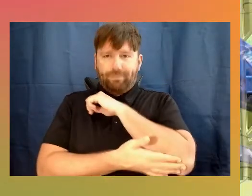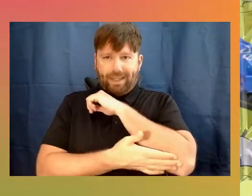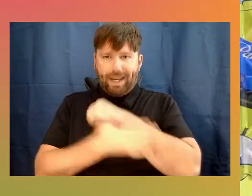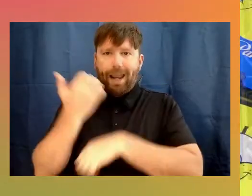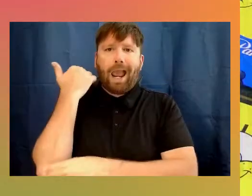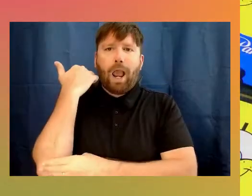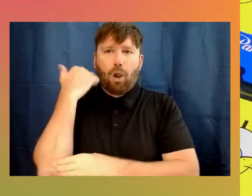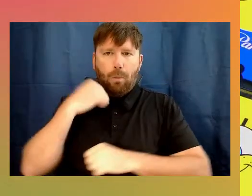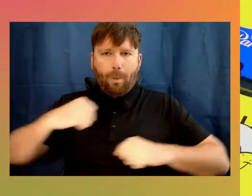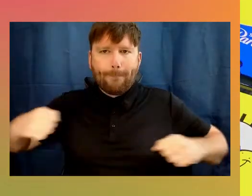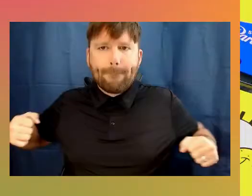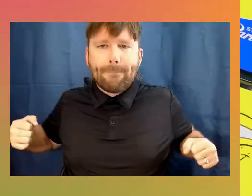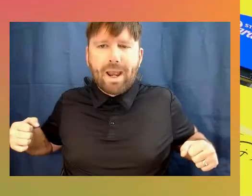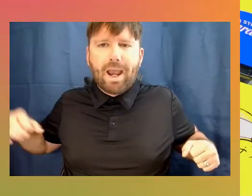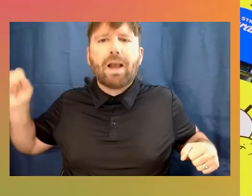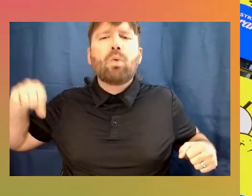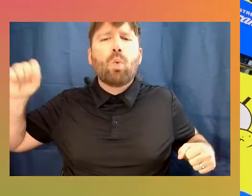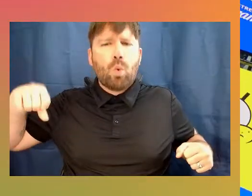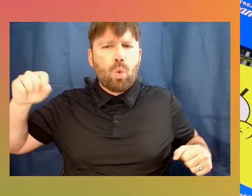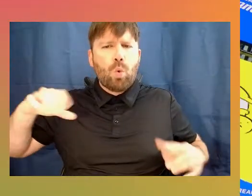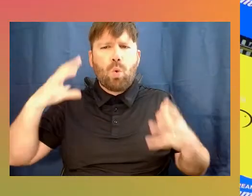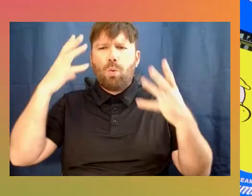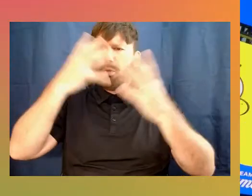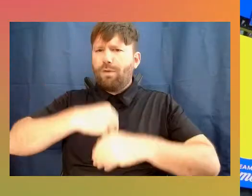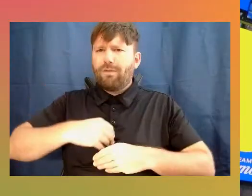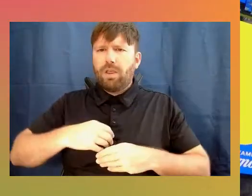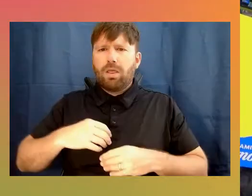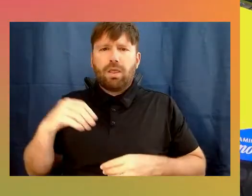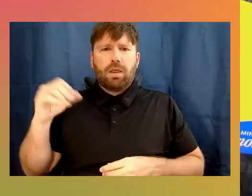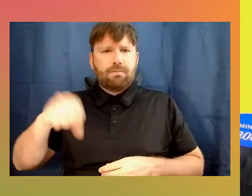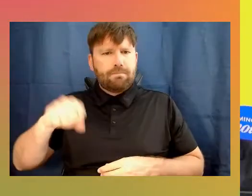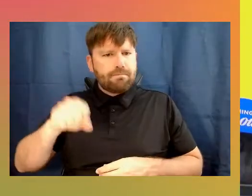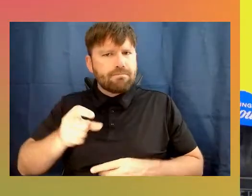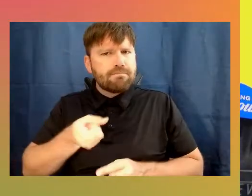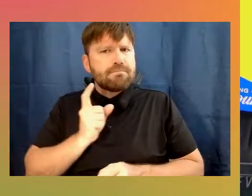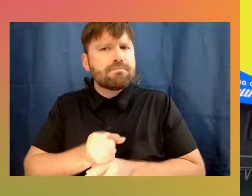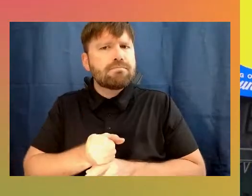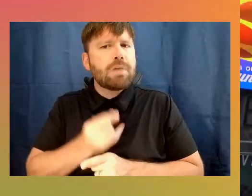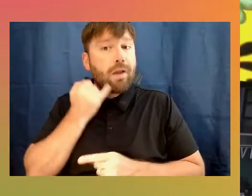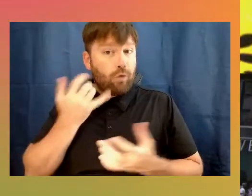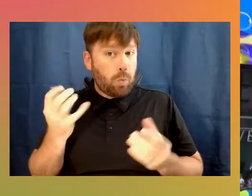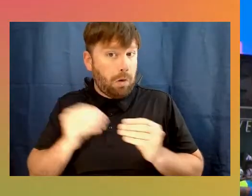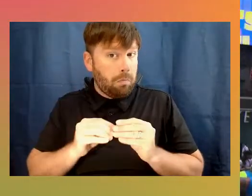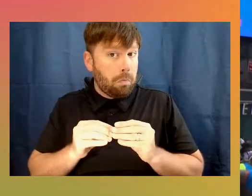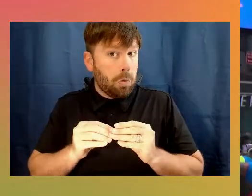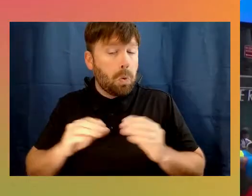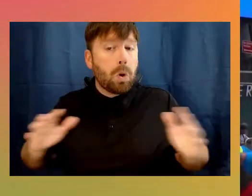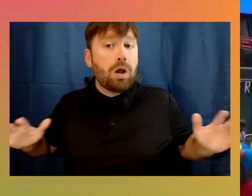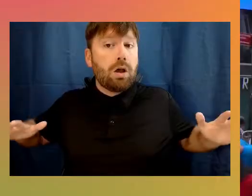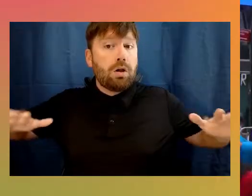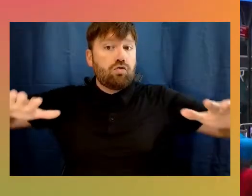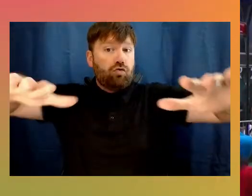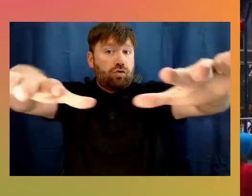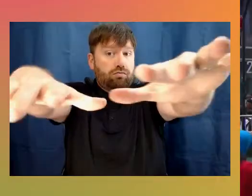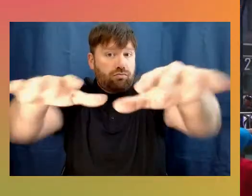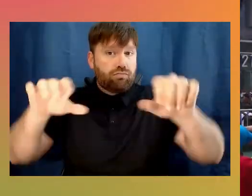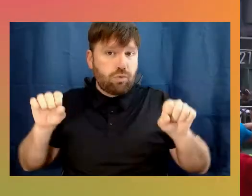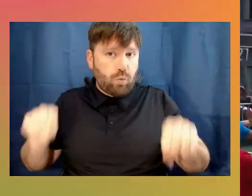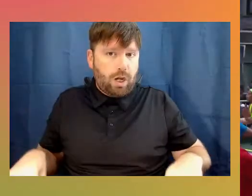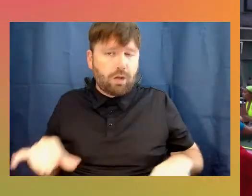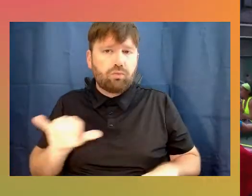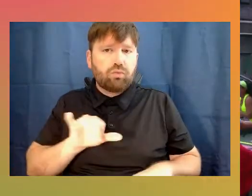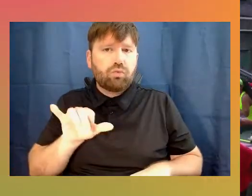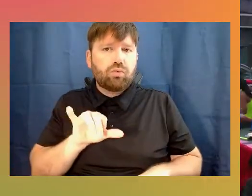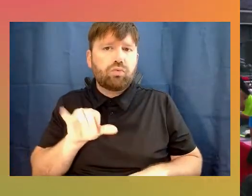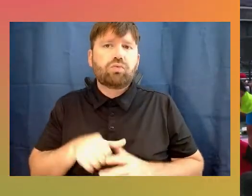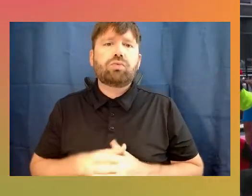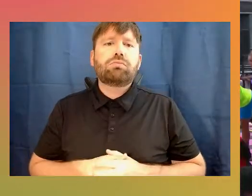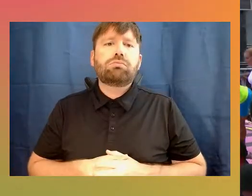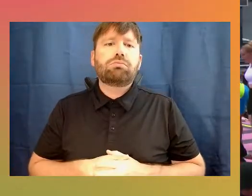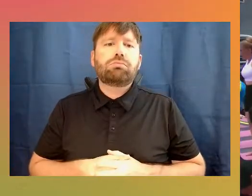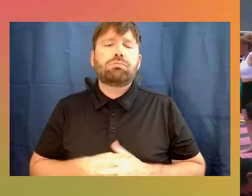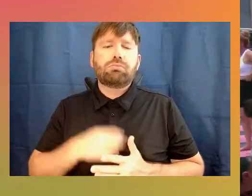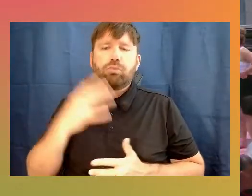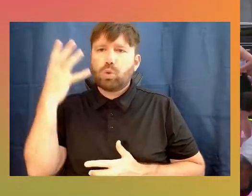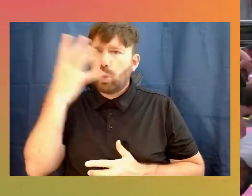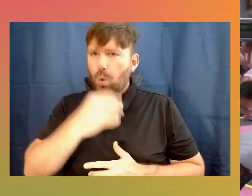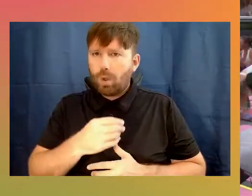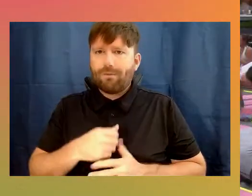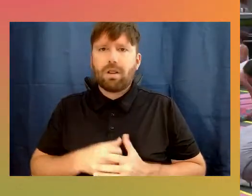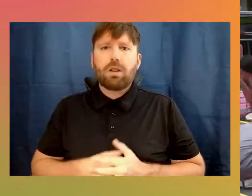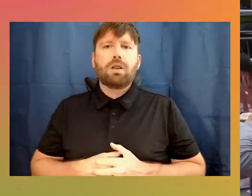OPEN UP THE HEART.